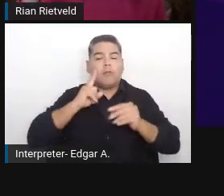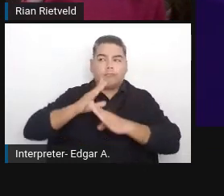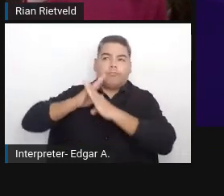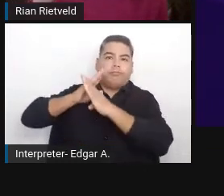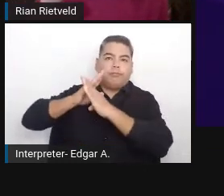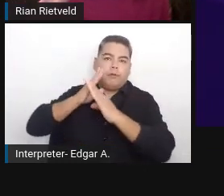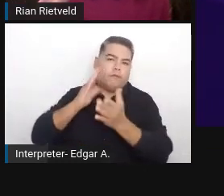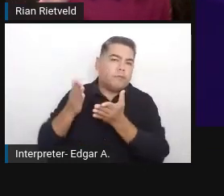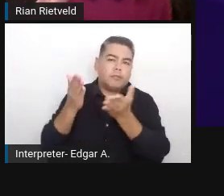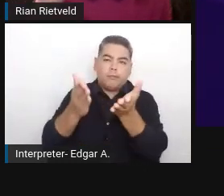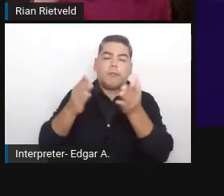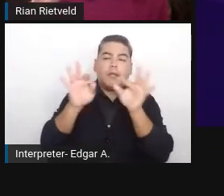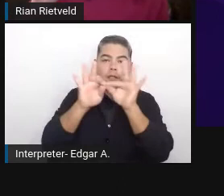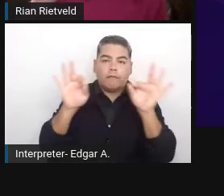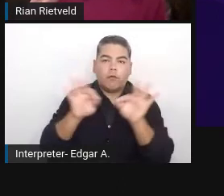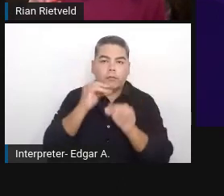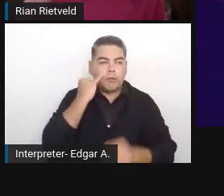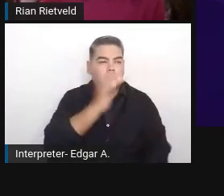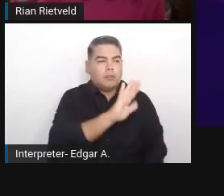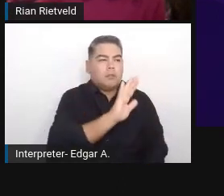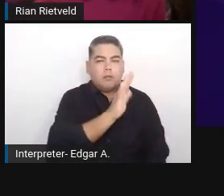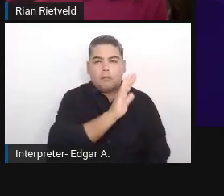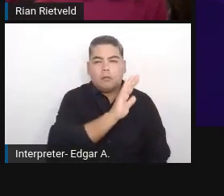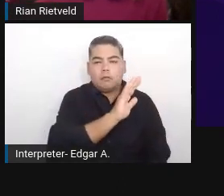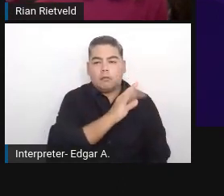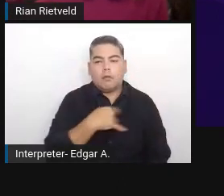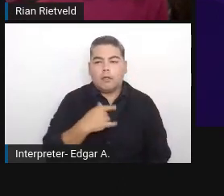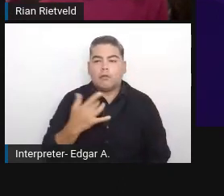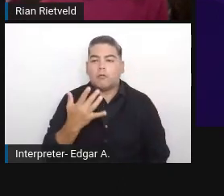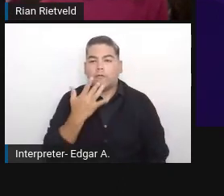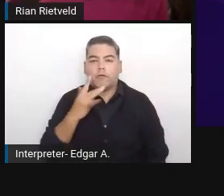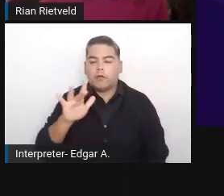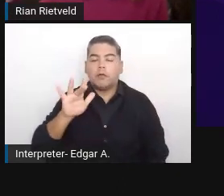If you don't want that, you have to add No Validate as attribute